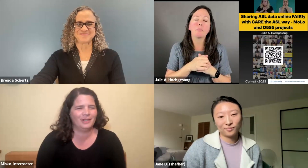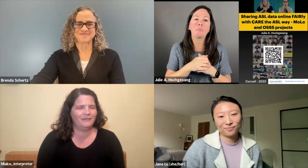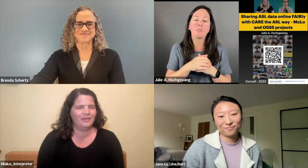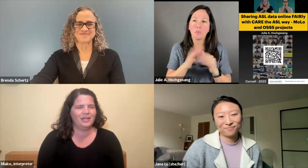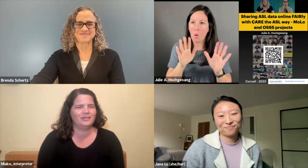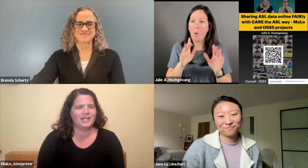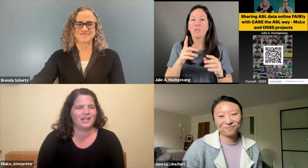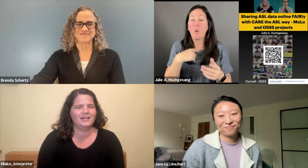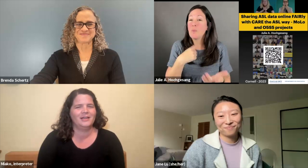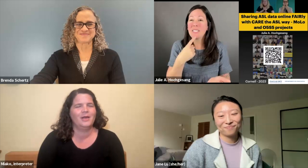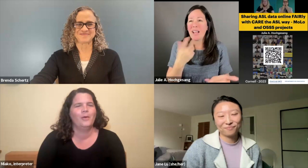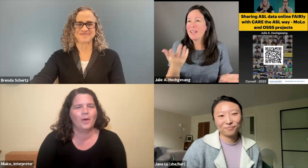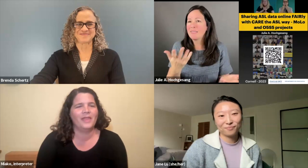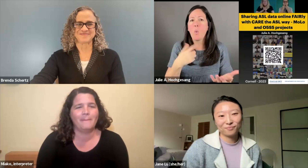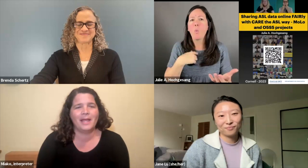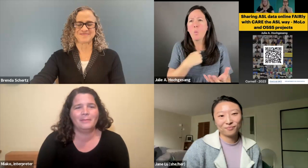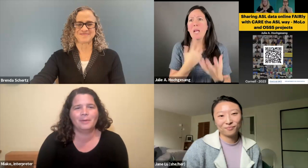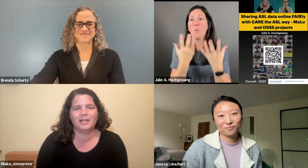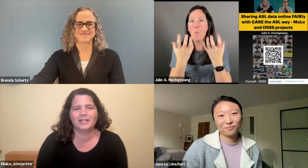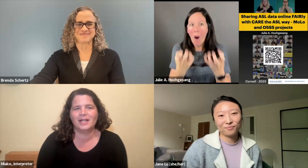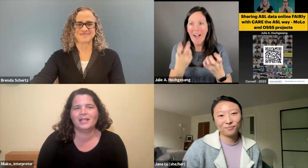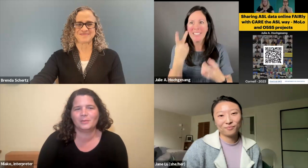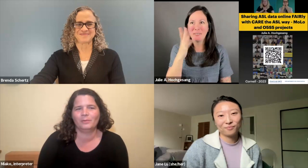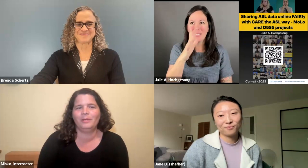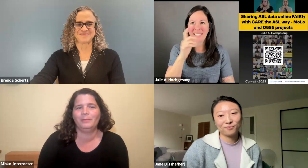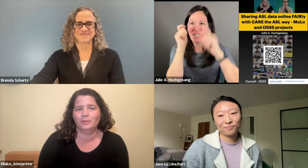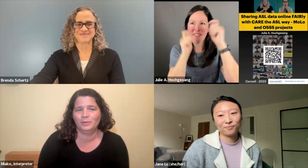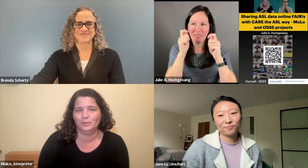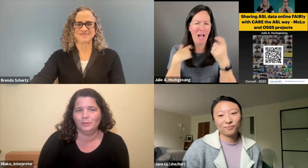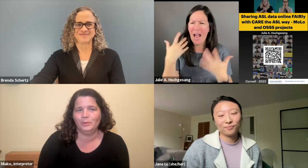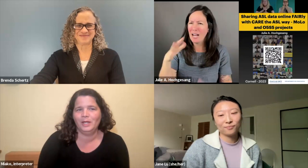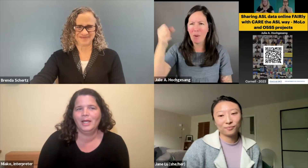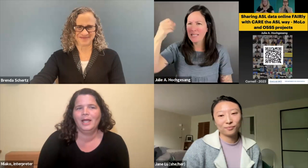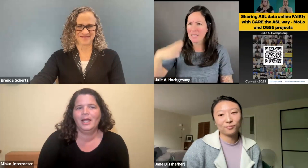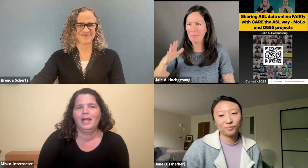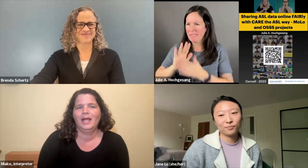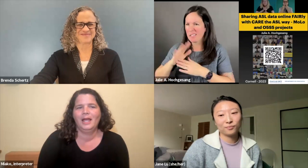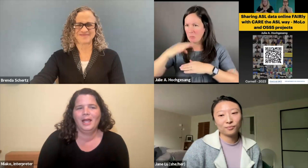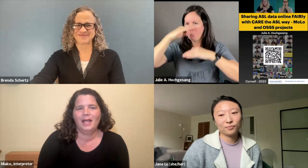fully understand what that meant but in today's world people